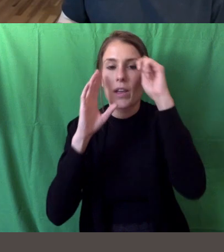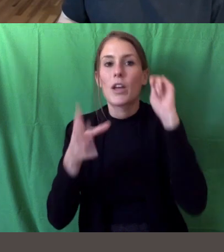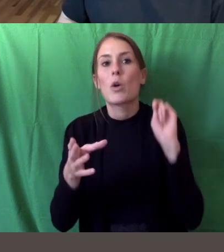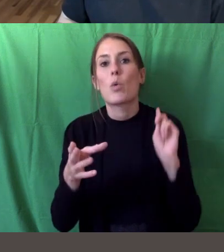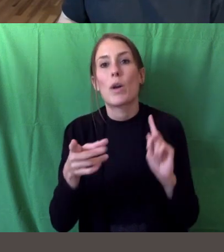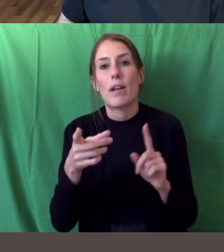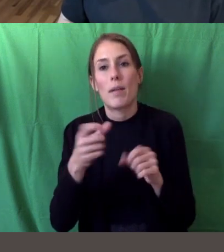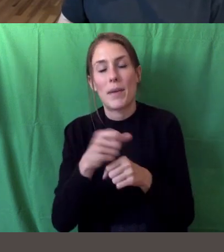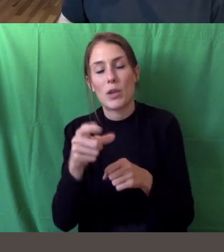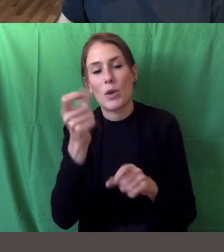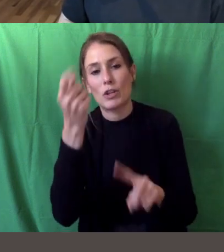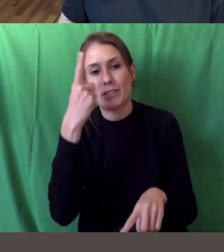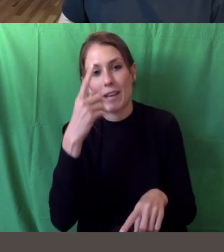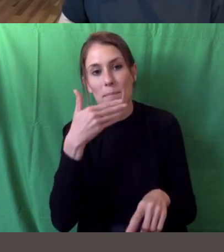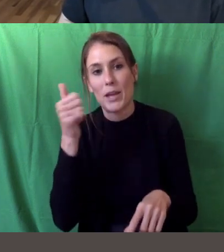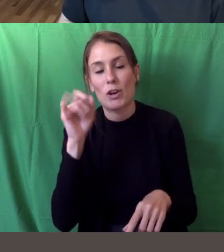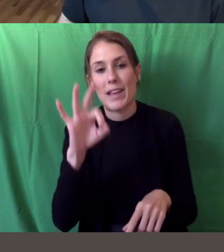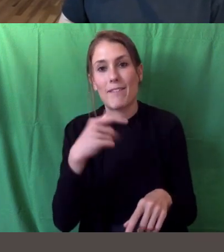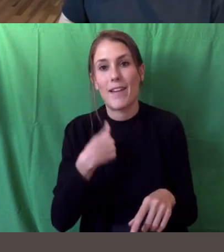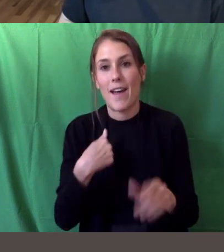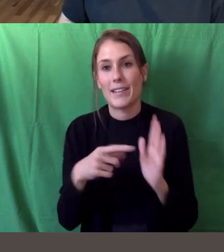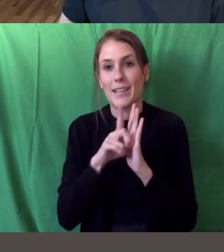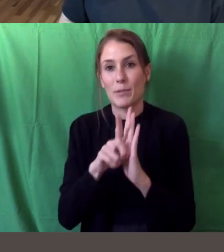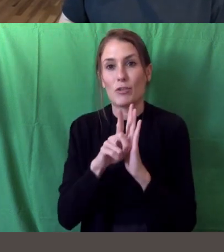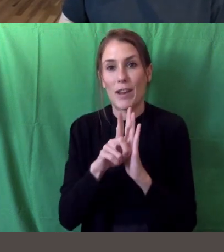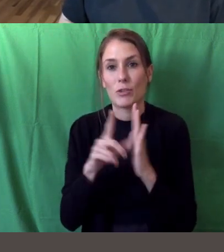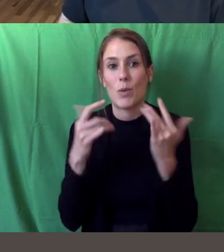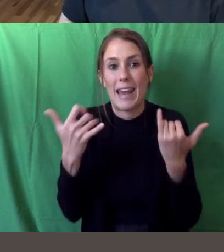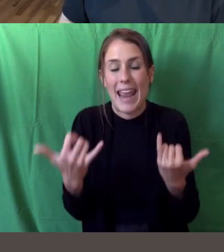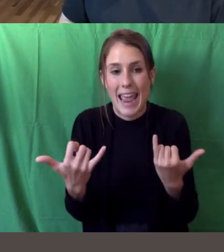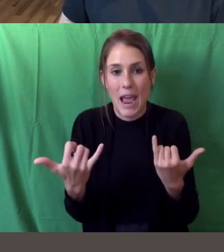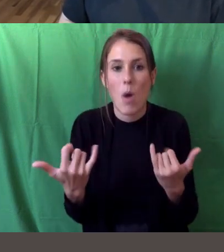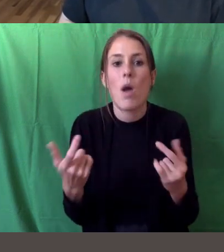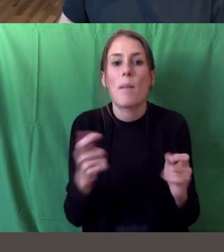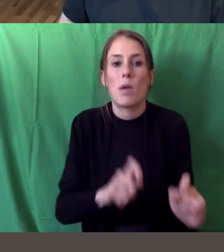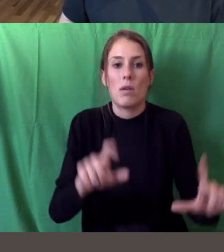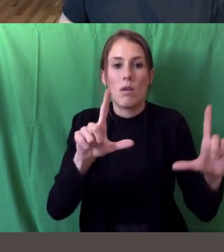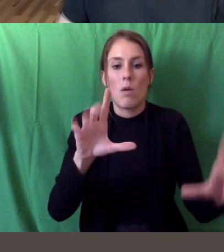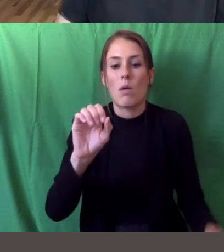if I just do a quick demo. So let's hop over to Codespaces.